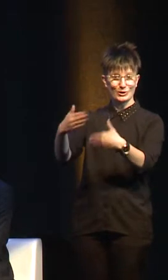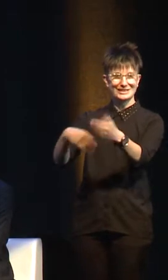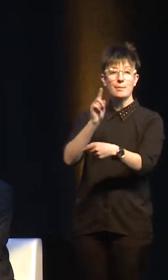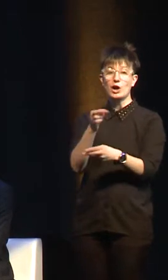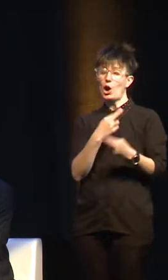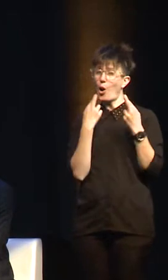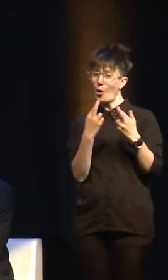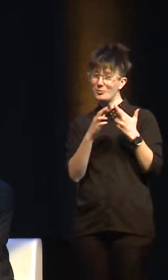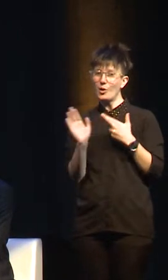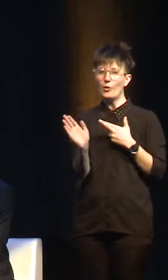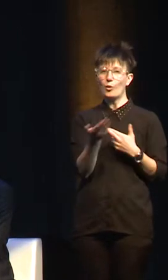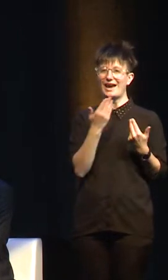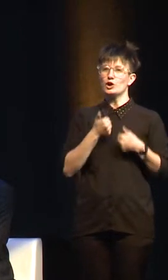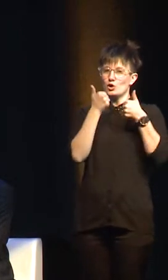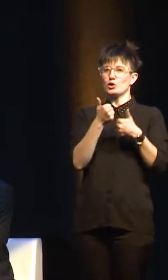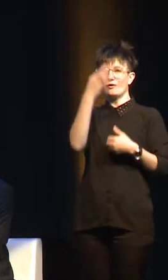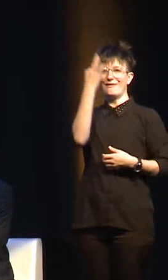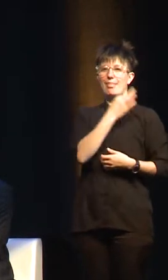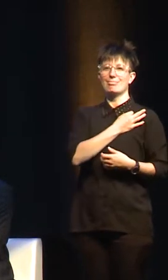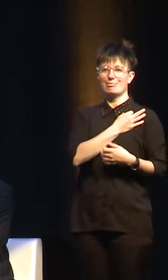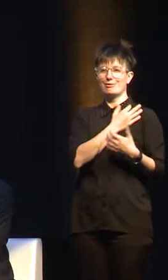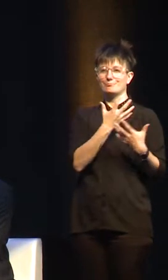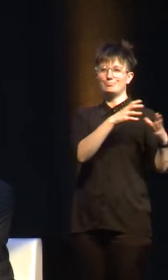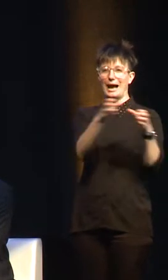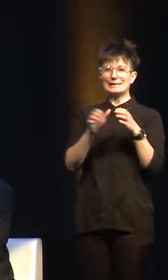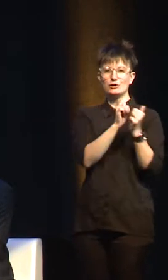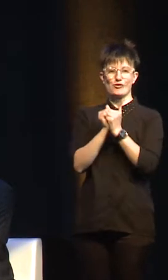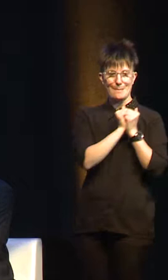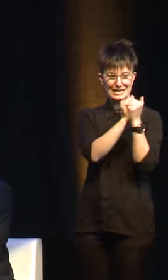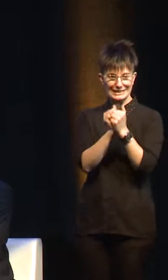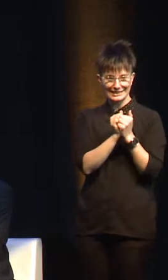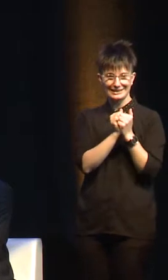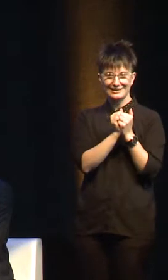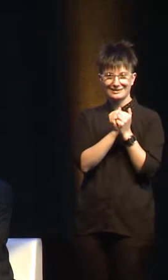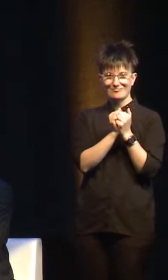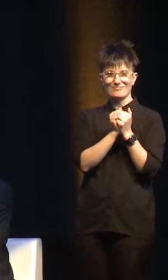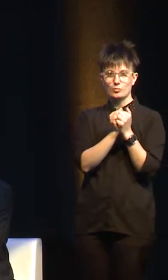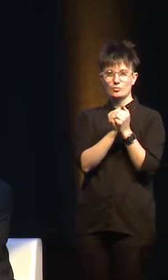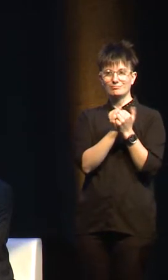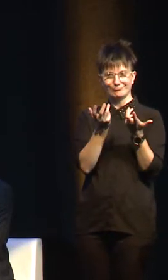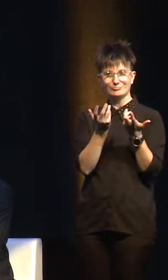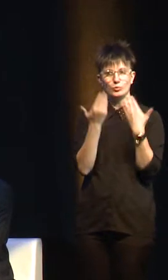that all parties have expressed for, and have worked within, provides a role model for all